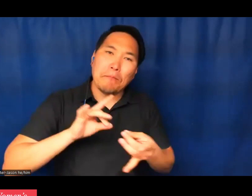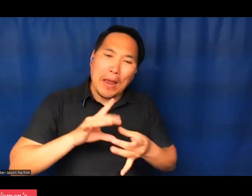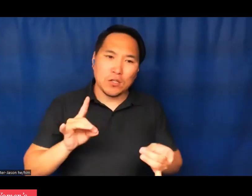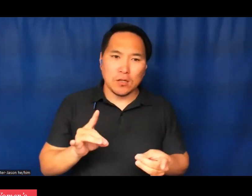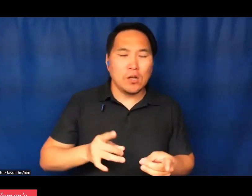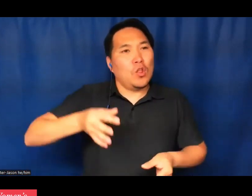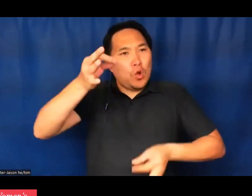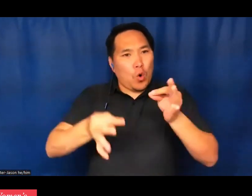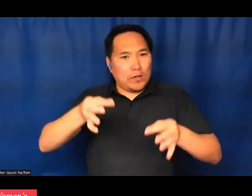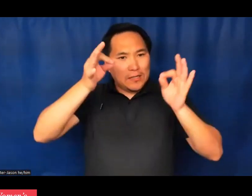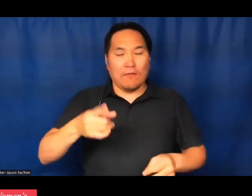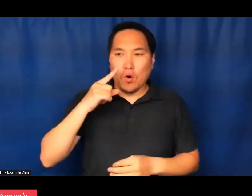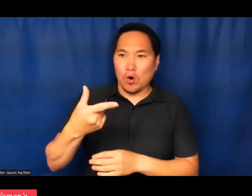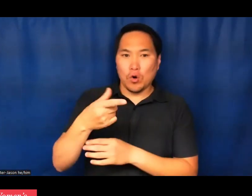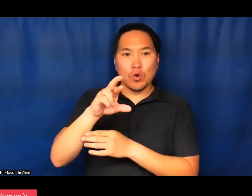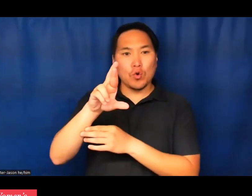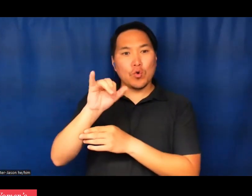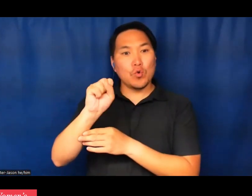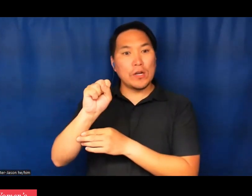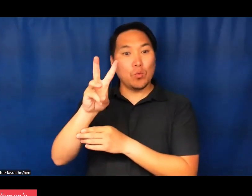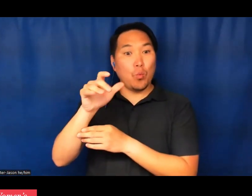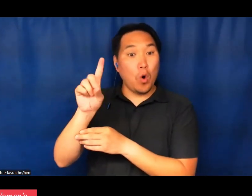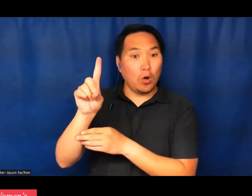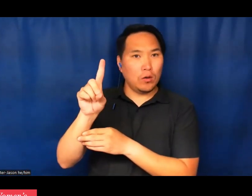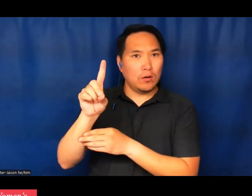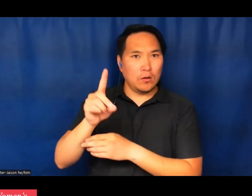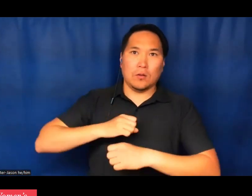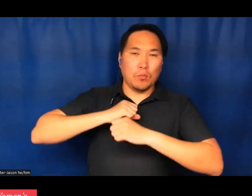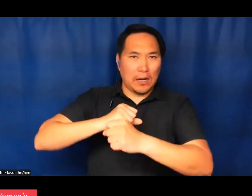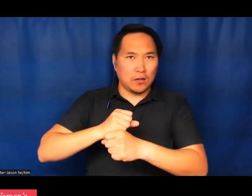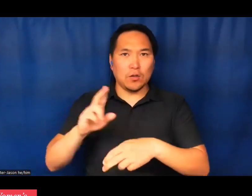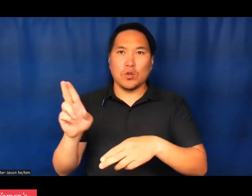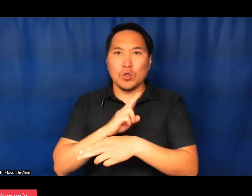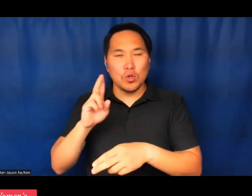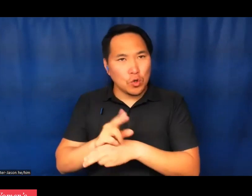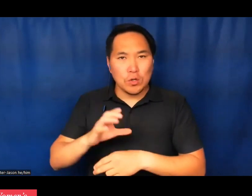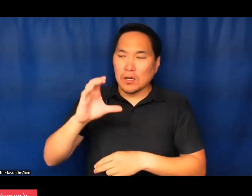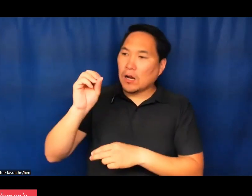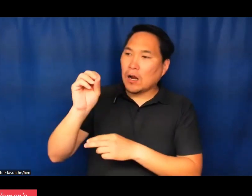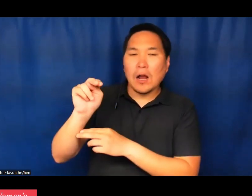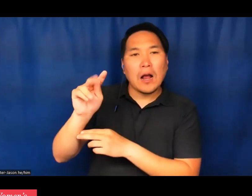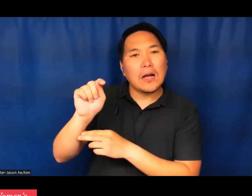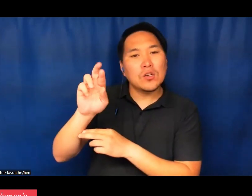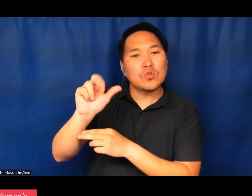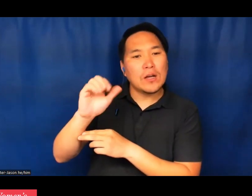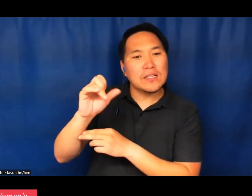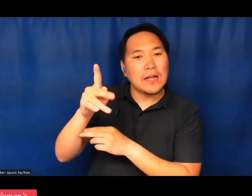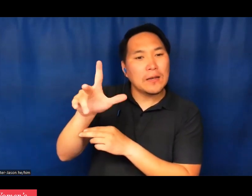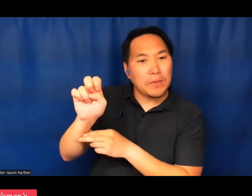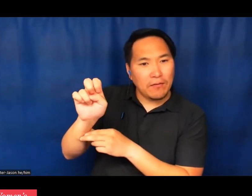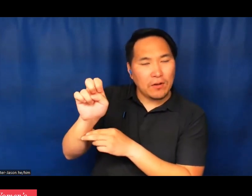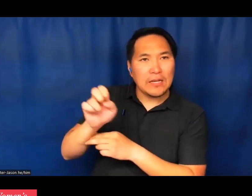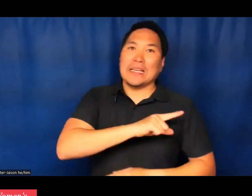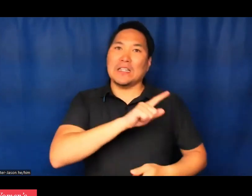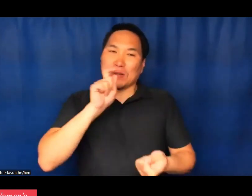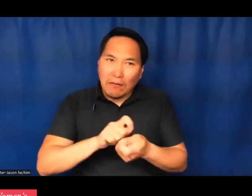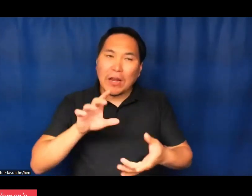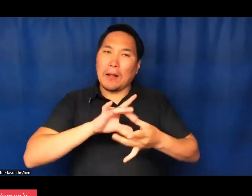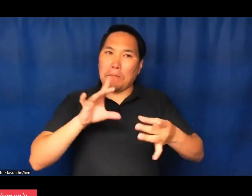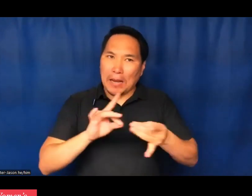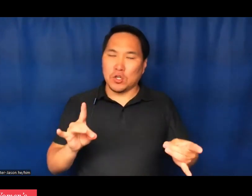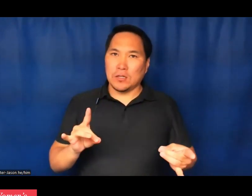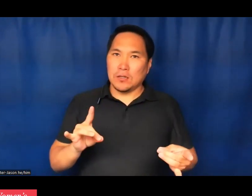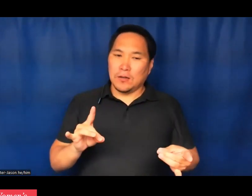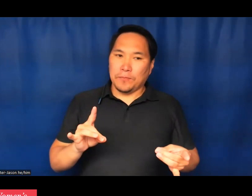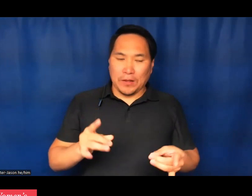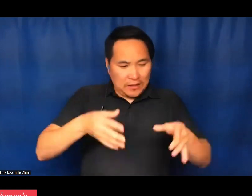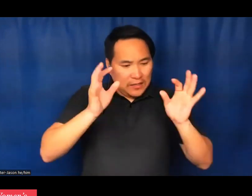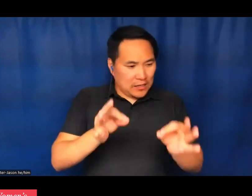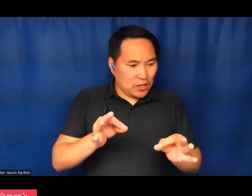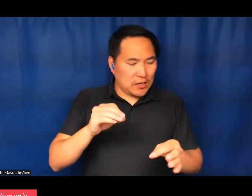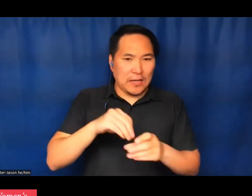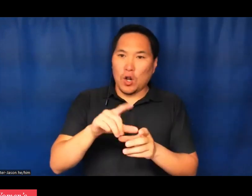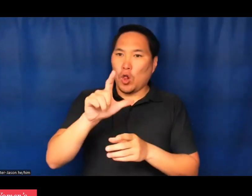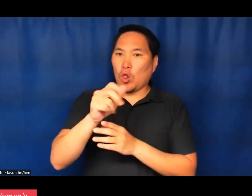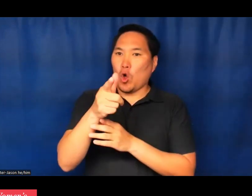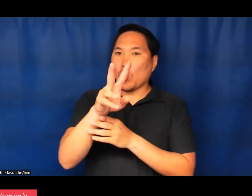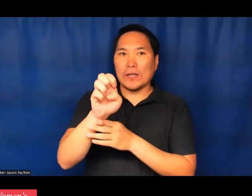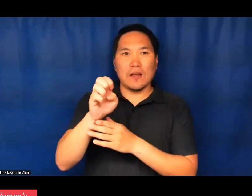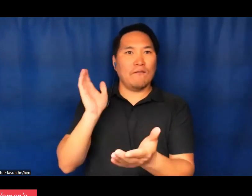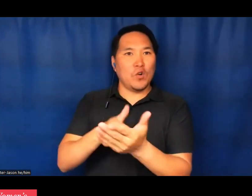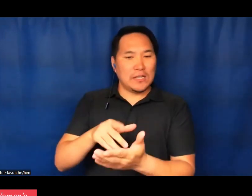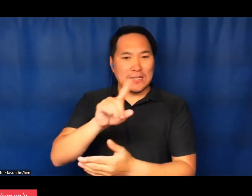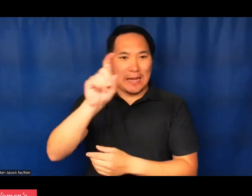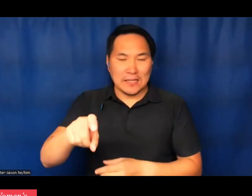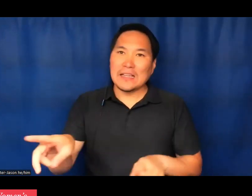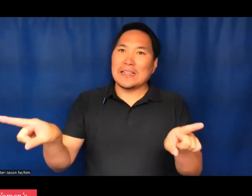And Griswold in right to contraceptive, he names the decisions in Lawrence v. Texas and